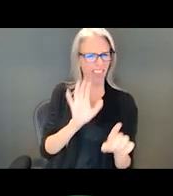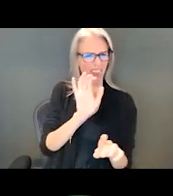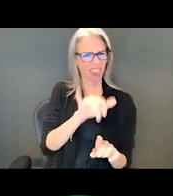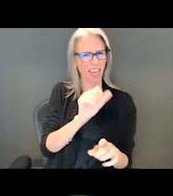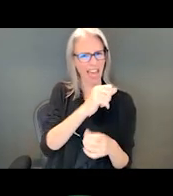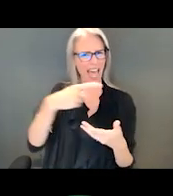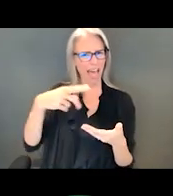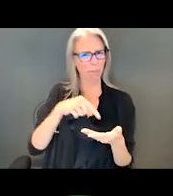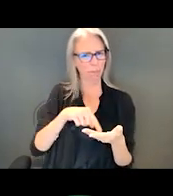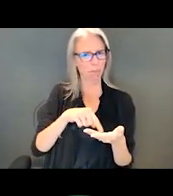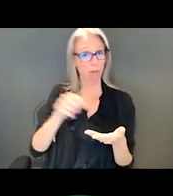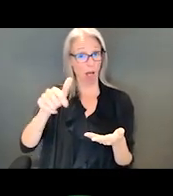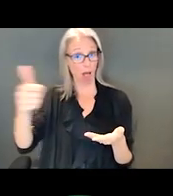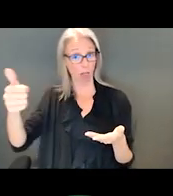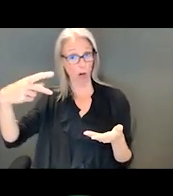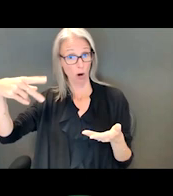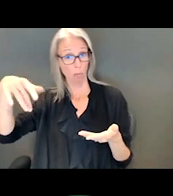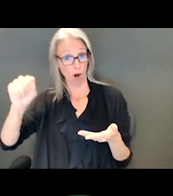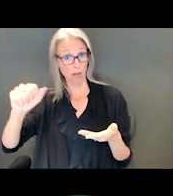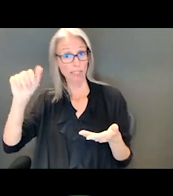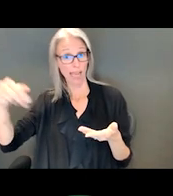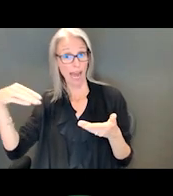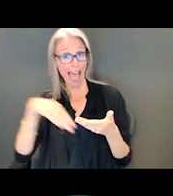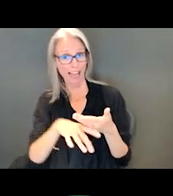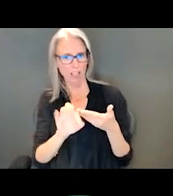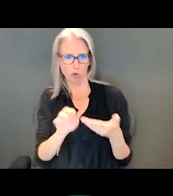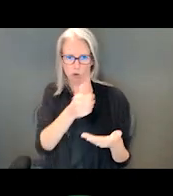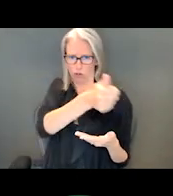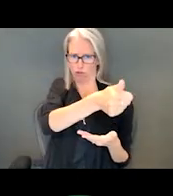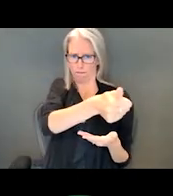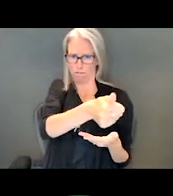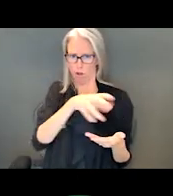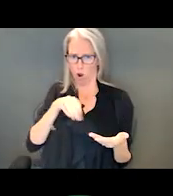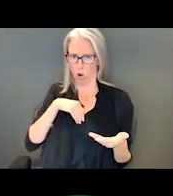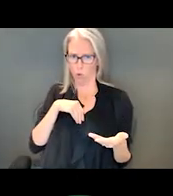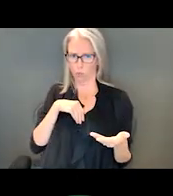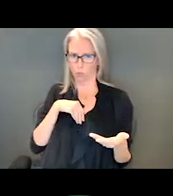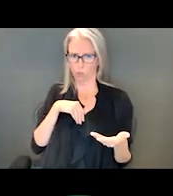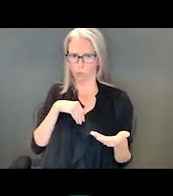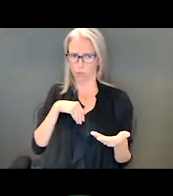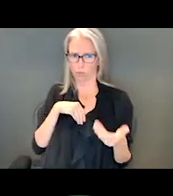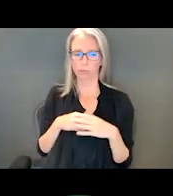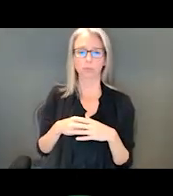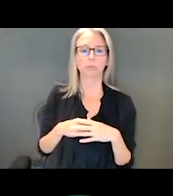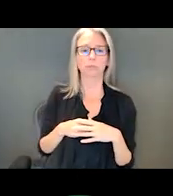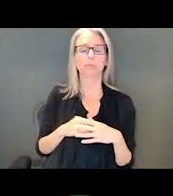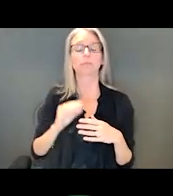We're in the in the end stages of developing and testing and ensuring the tool is fully stable.